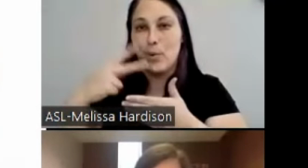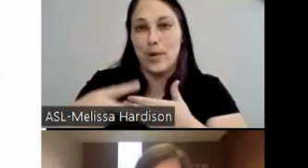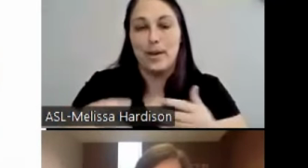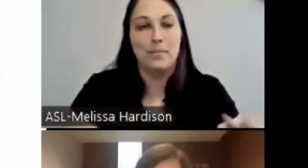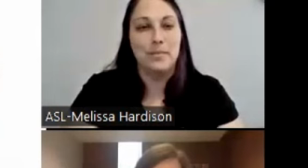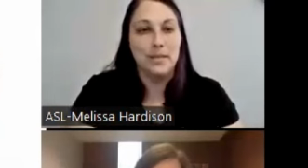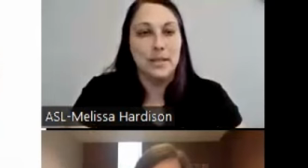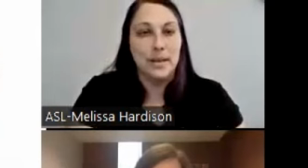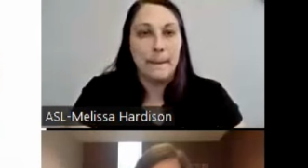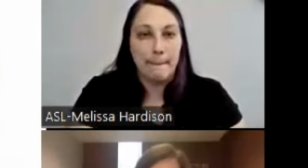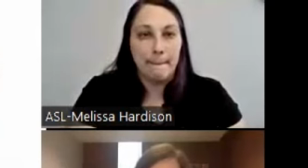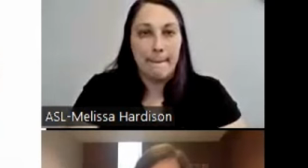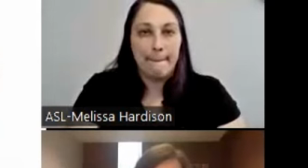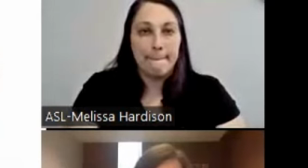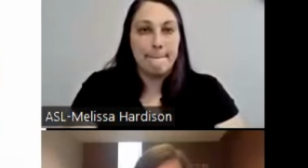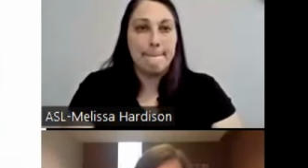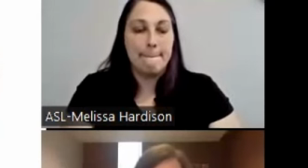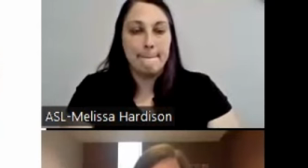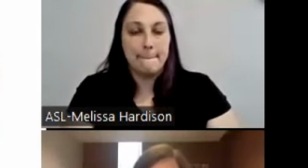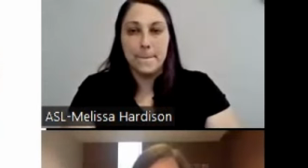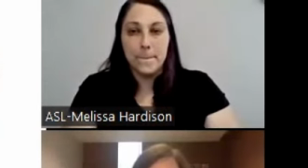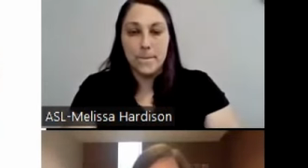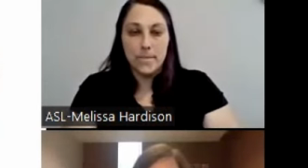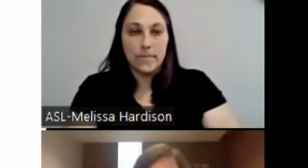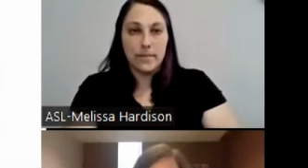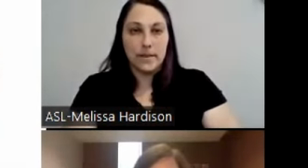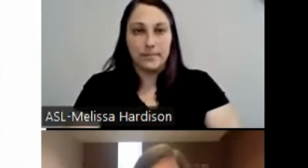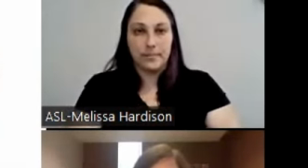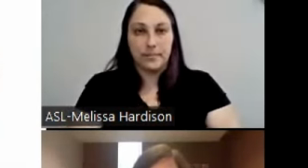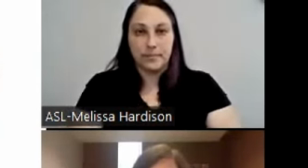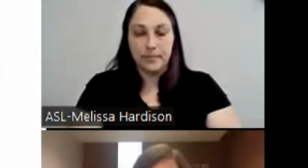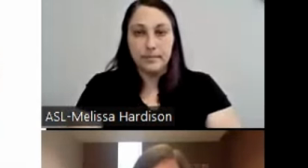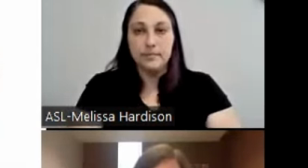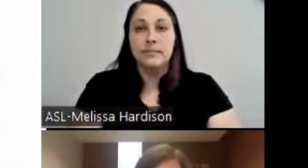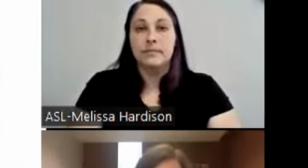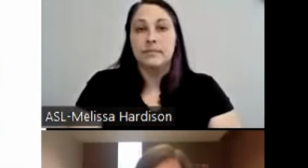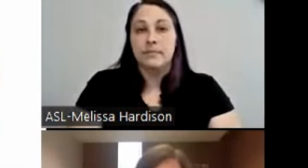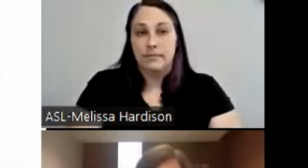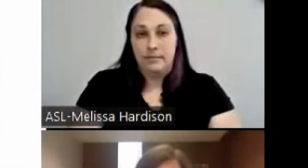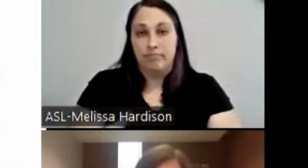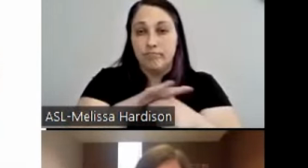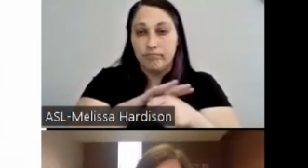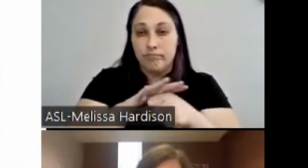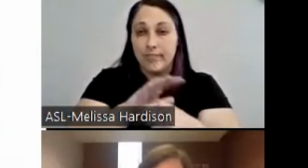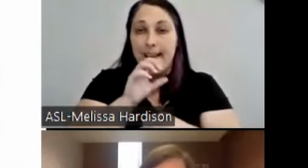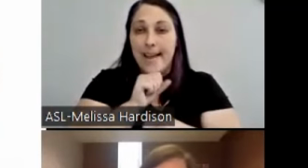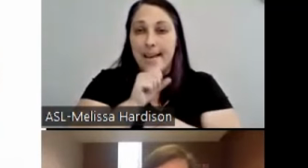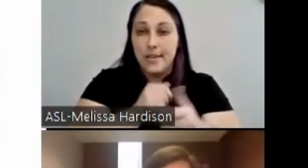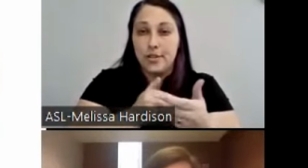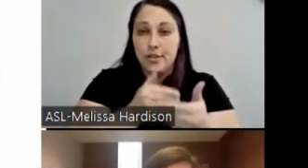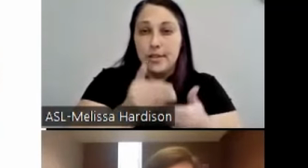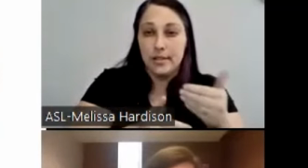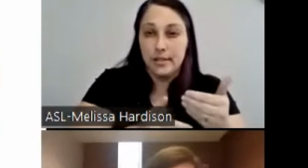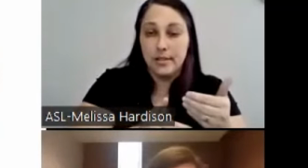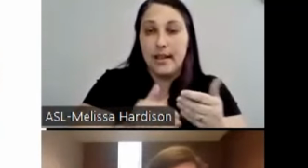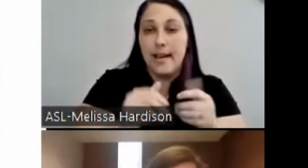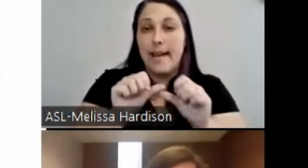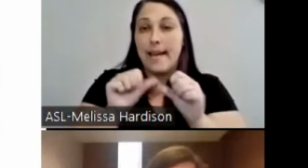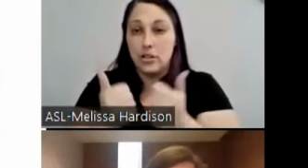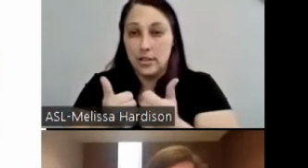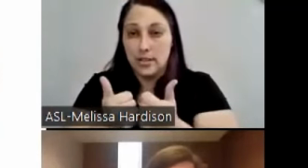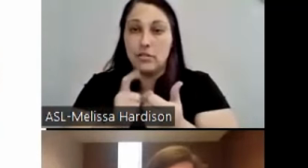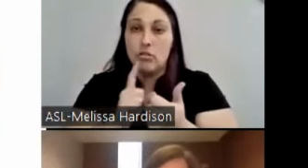community aging in place- advancing better living for elders CAPABLE